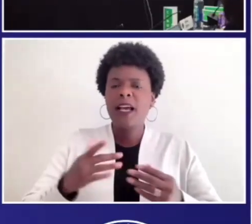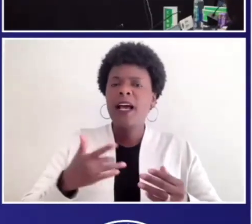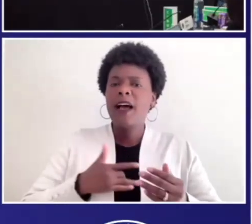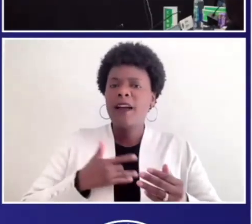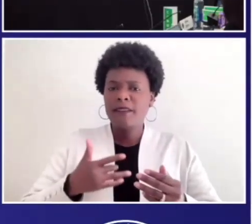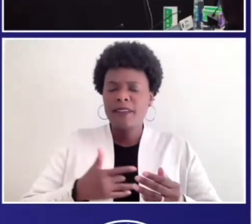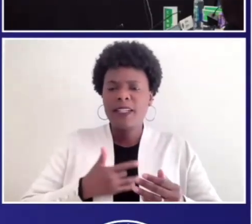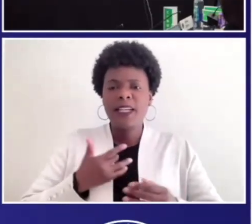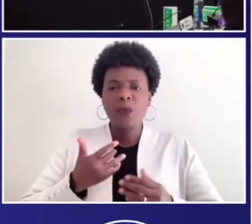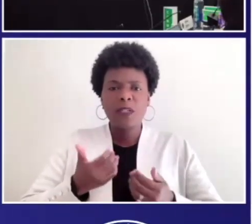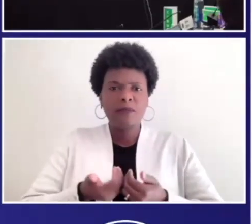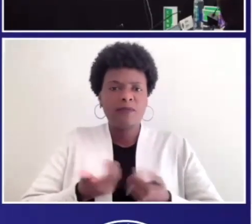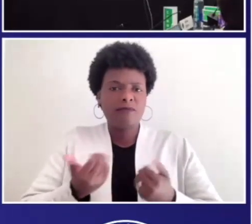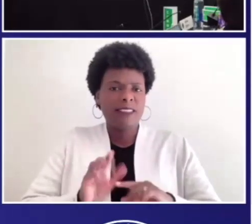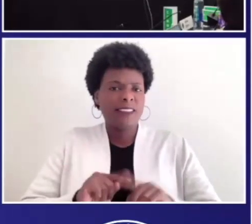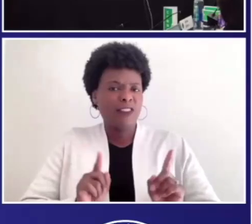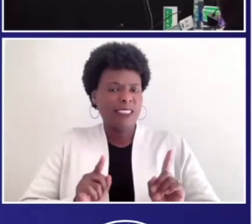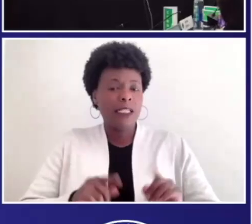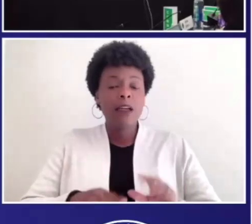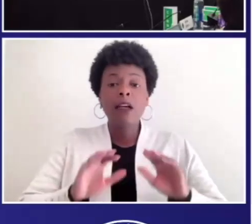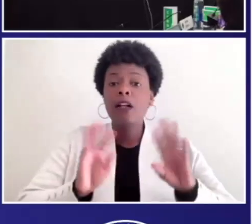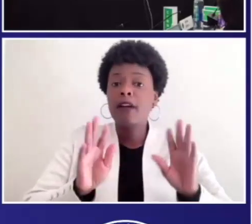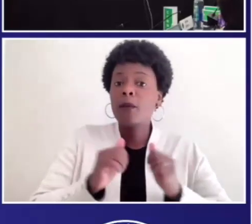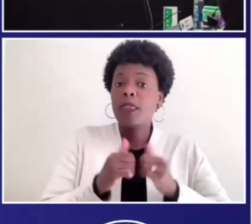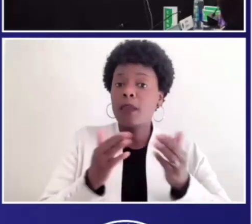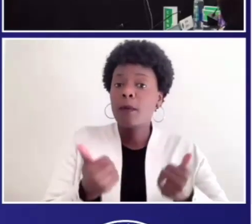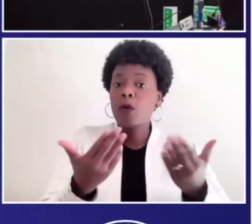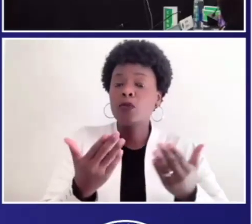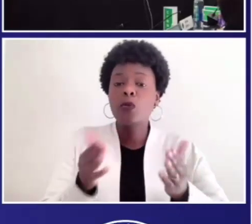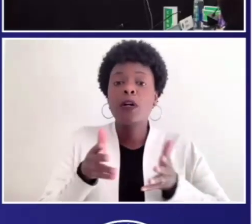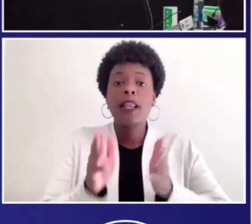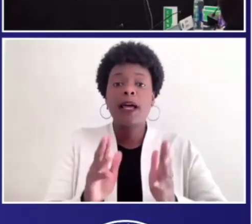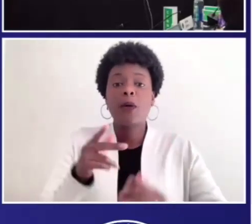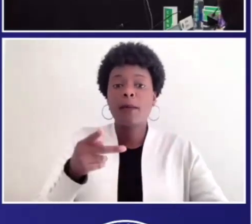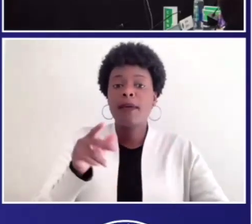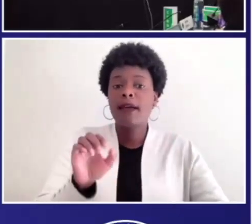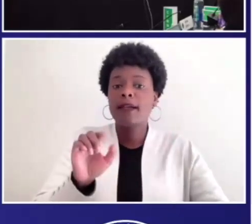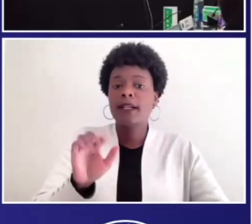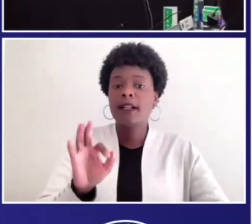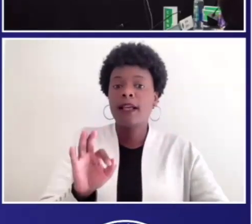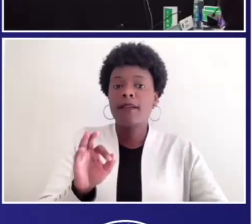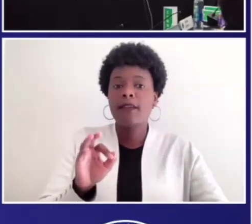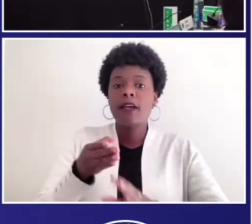bit differently there. I just want to clarify. So with the proposal here, we'd allow the PSLF prepayments to count or the prepayments to count --